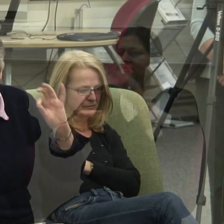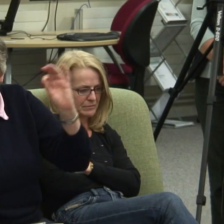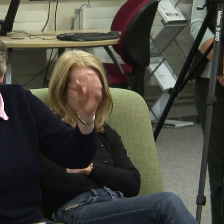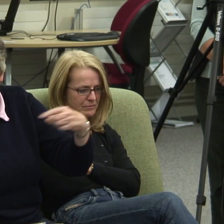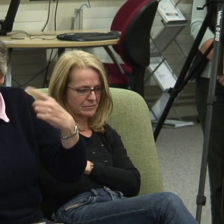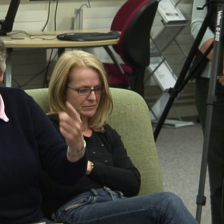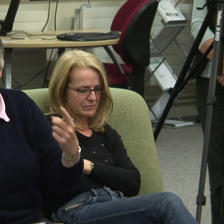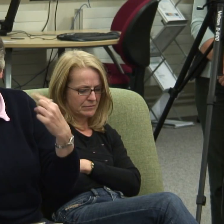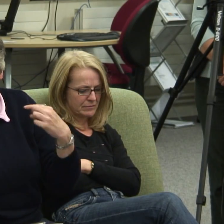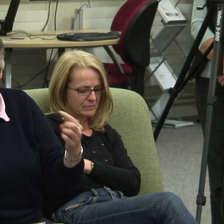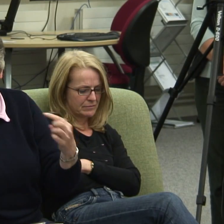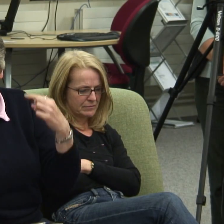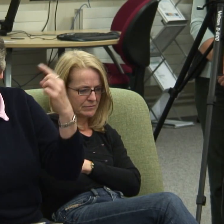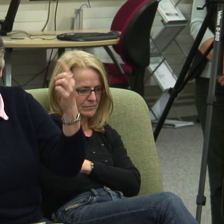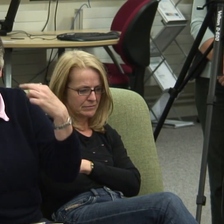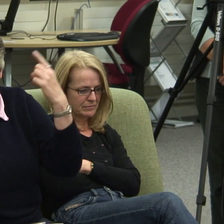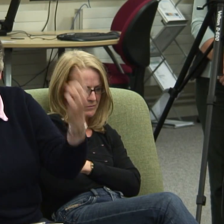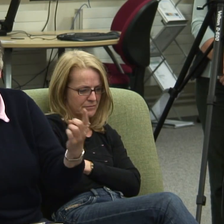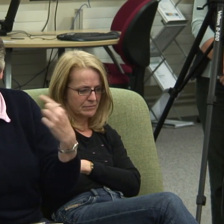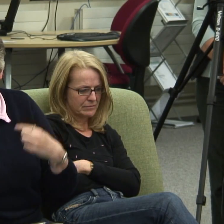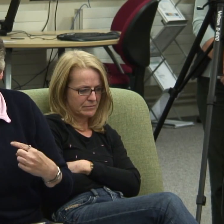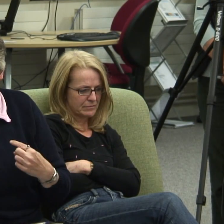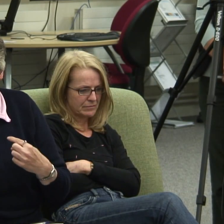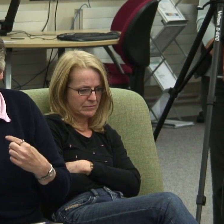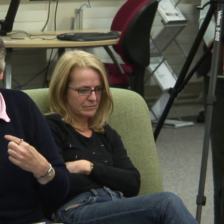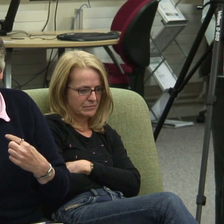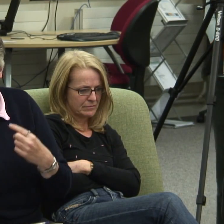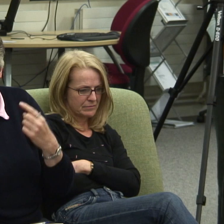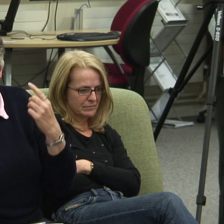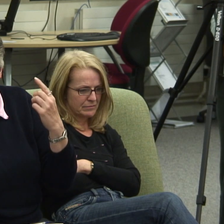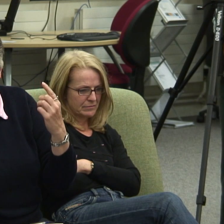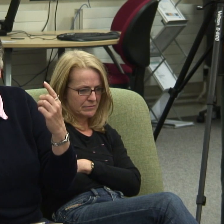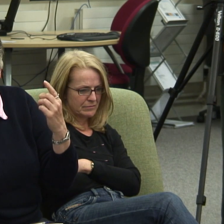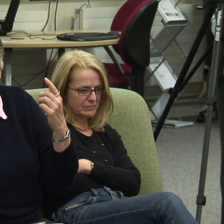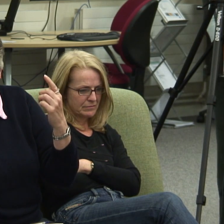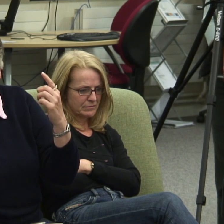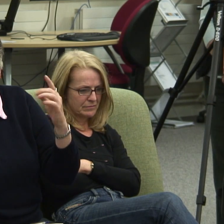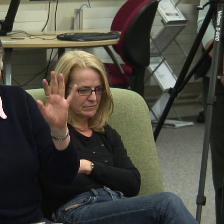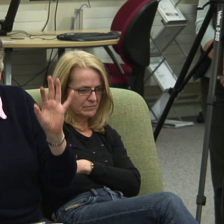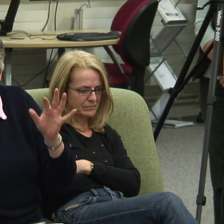if you were in a position at that time to actually absorb that information, so I think